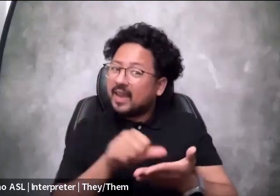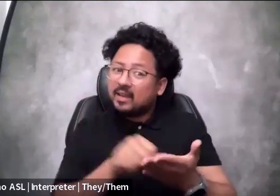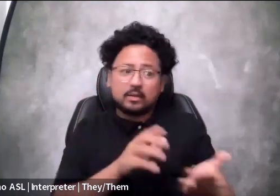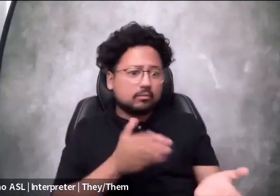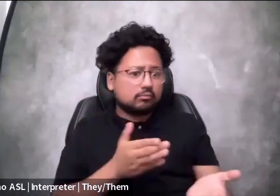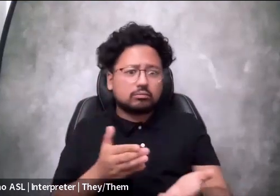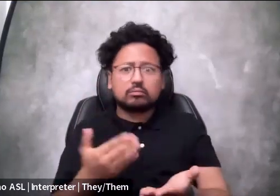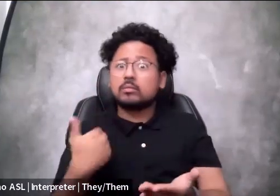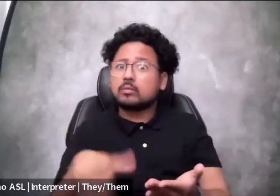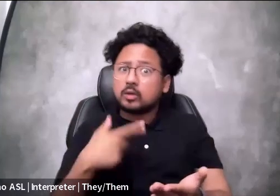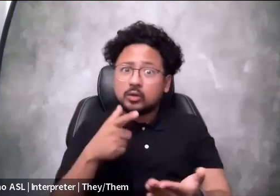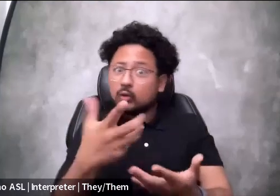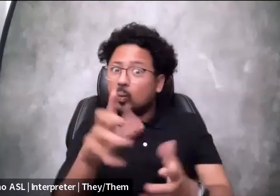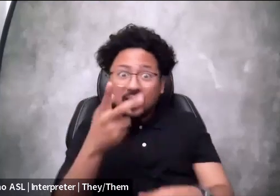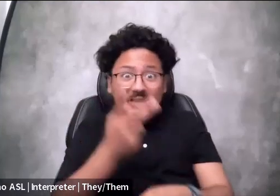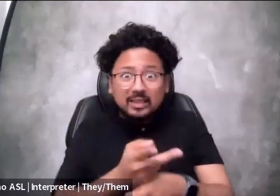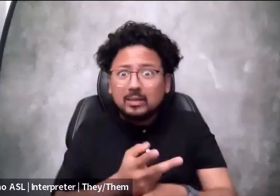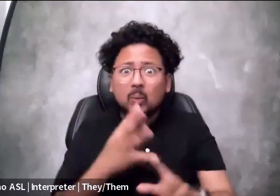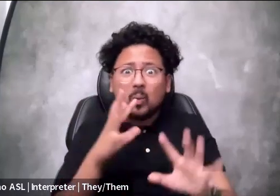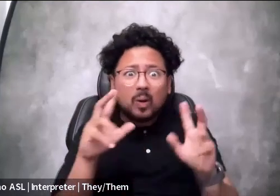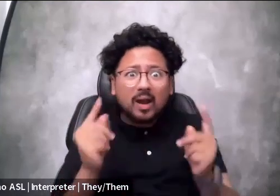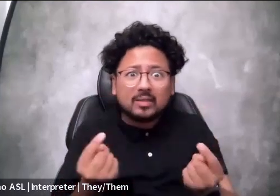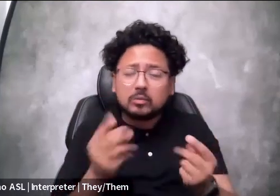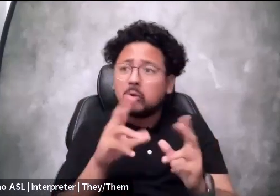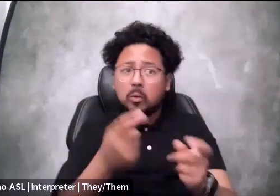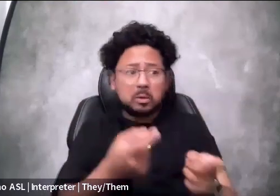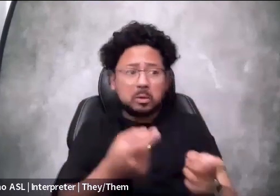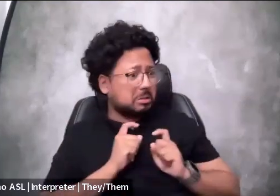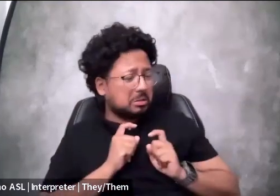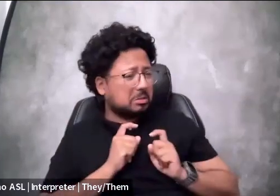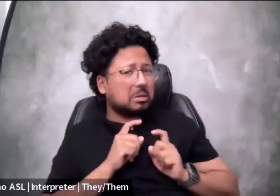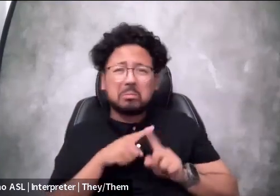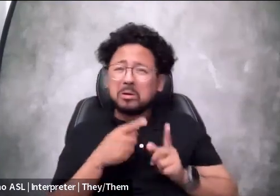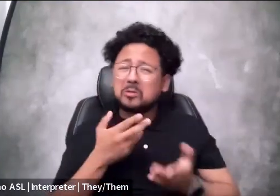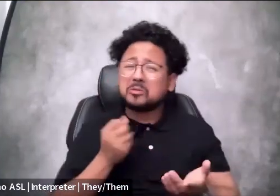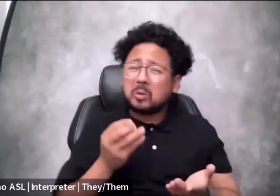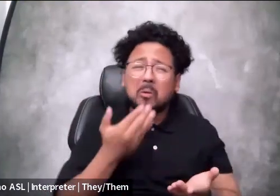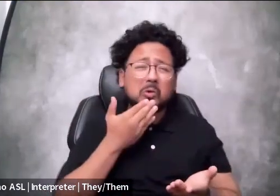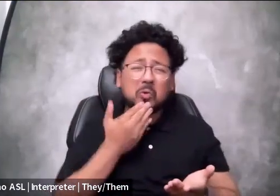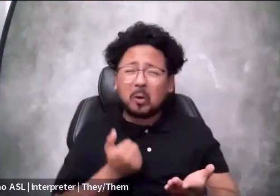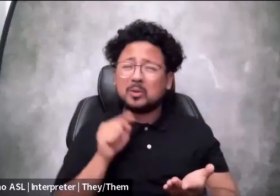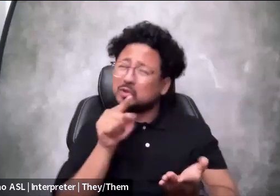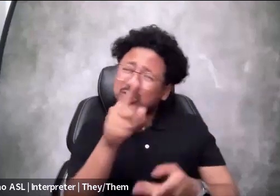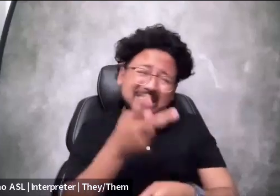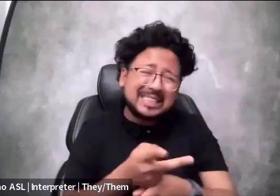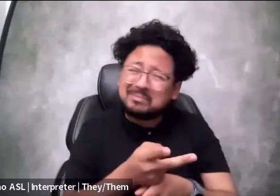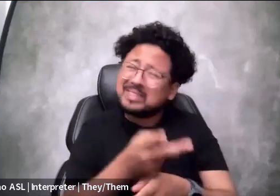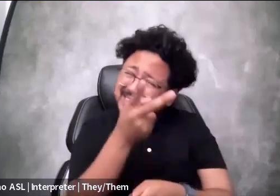do you not want to keep this? And no, they wanted to give it to me. I'm like, no, but this is so adorable. You should keep this. And they won it.